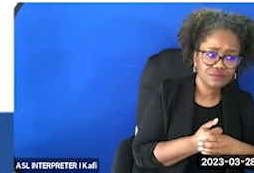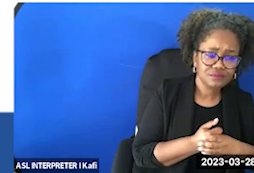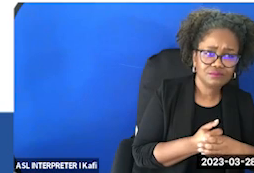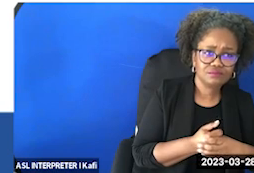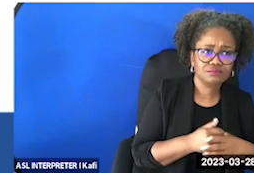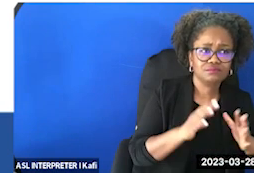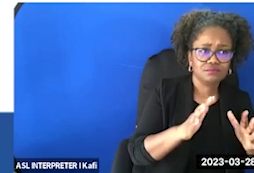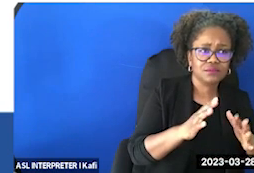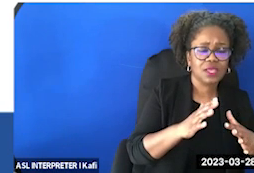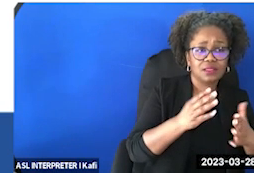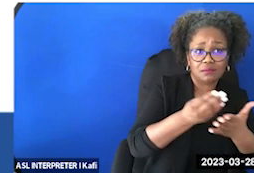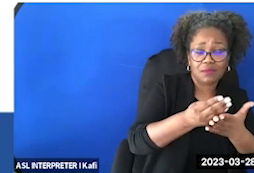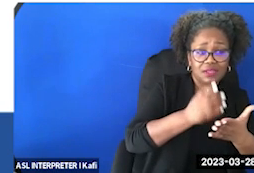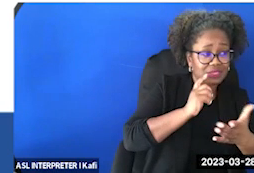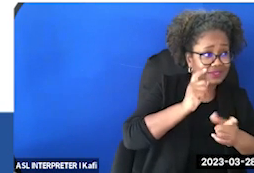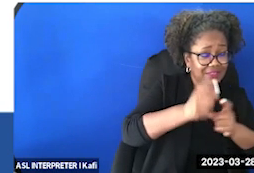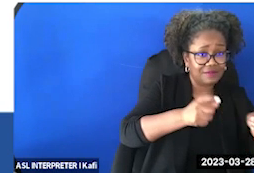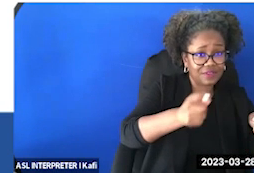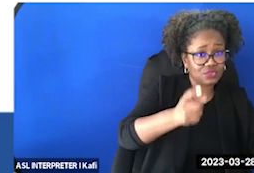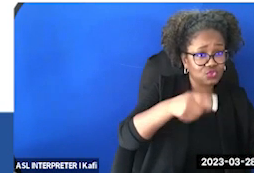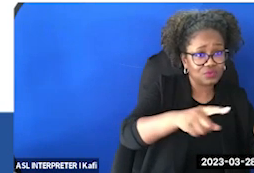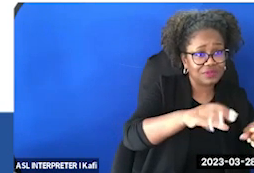Debbie Stine, Science & Technology Policy Academy: Well, what guidance are the families getting for? How to use that money.